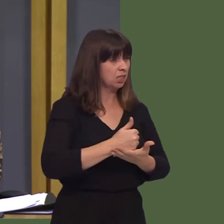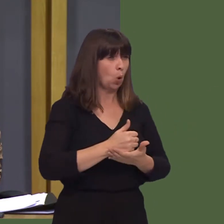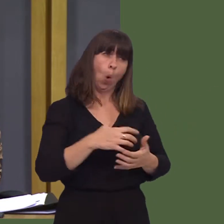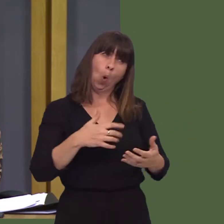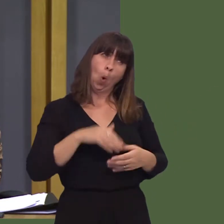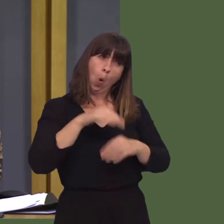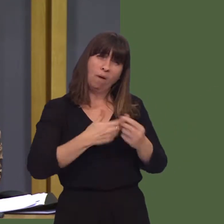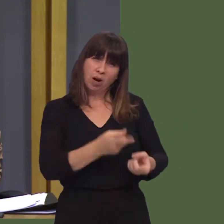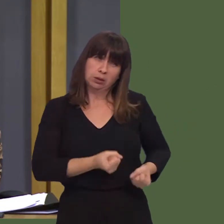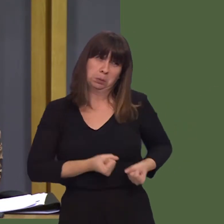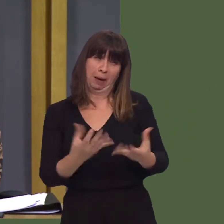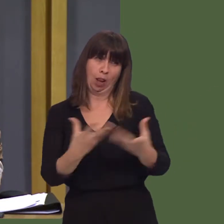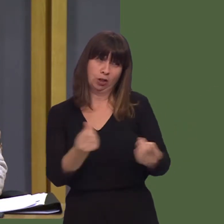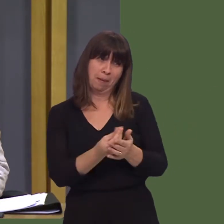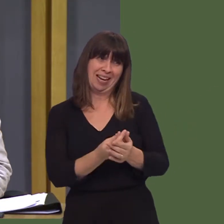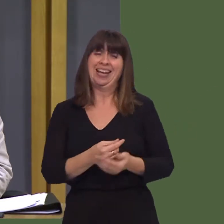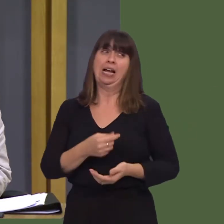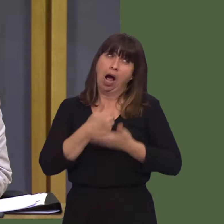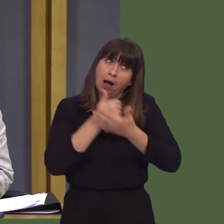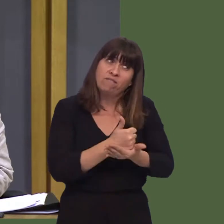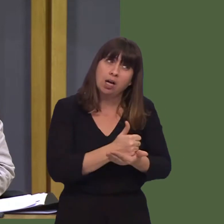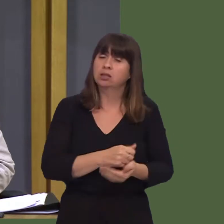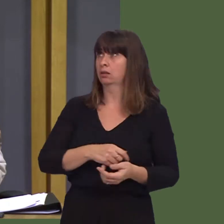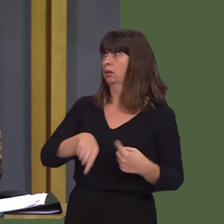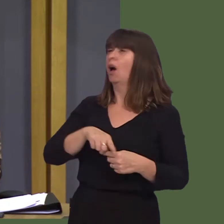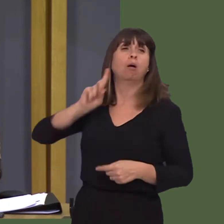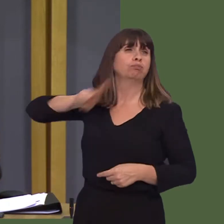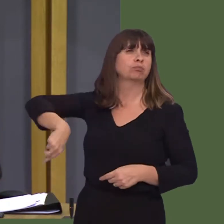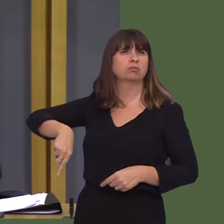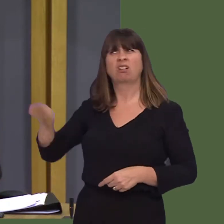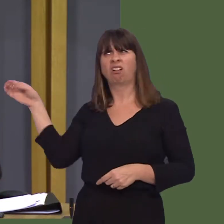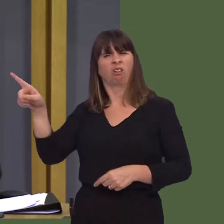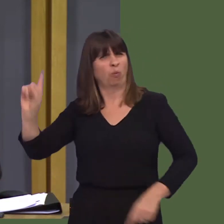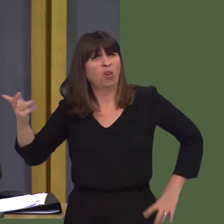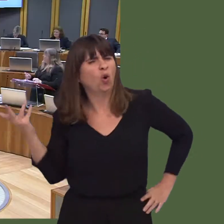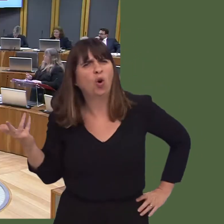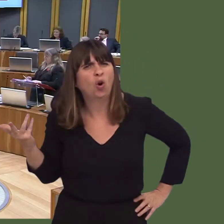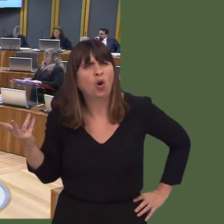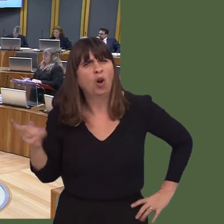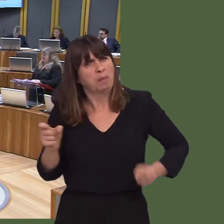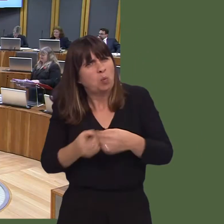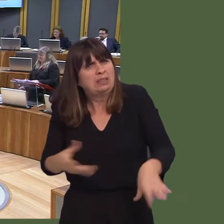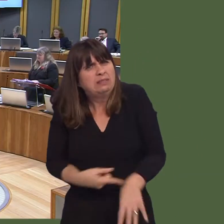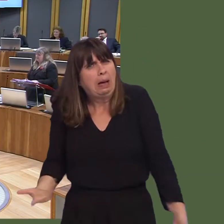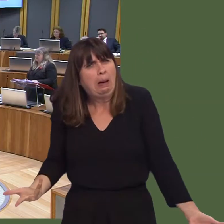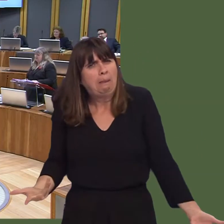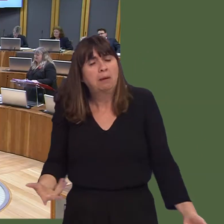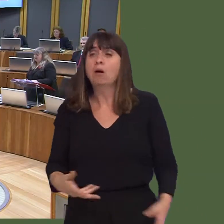Doesn't that actually then leave the Well-being of Future Generations (Wales) Act 2015 as a fairly empty exercise? Julie James AM: No, it doesn't. I disagree with him there.